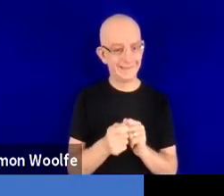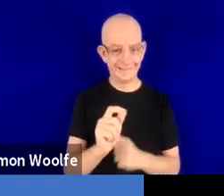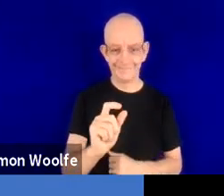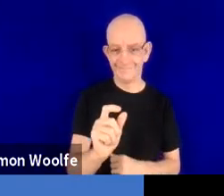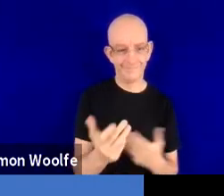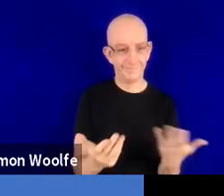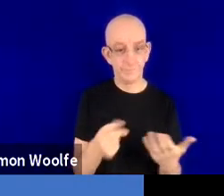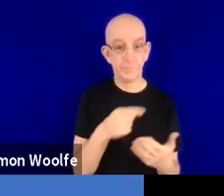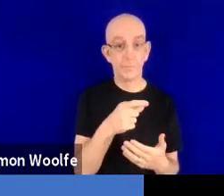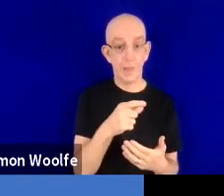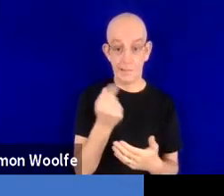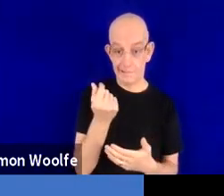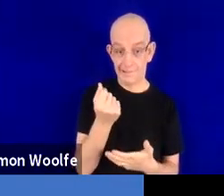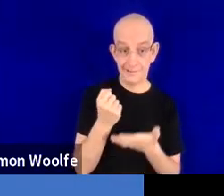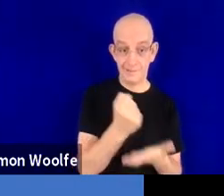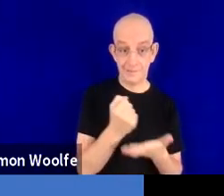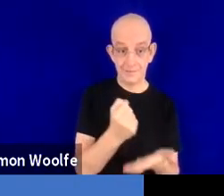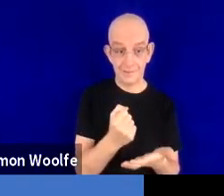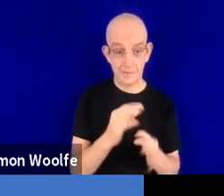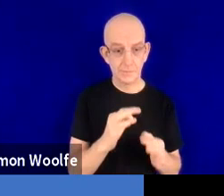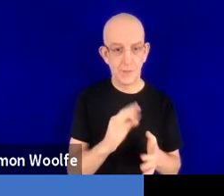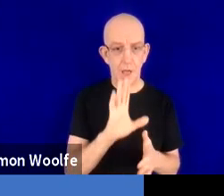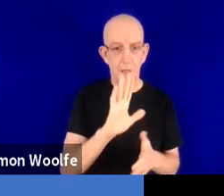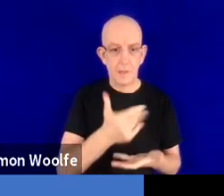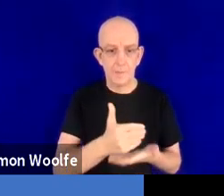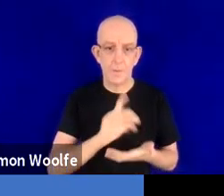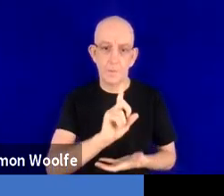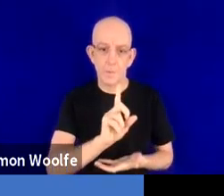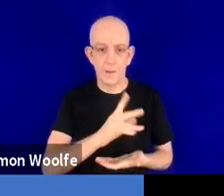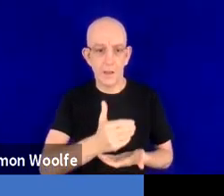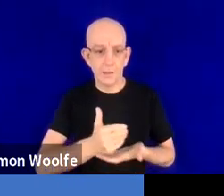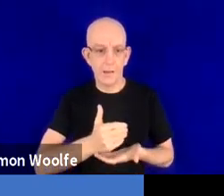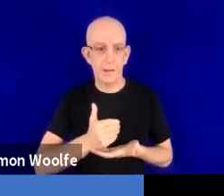we shouldn't just look at a measure versus no measures and think one was good and the other the other was not